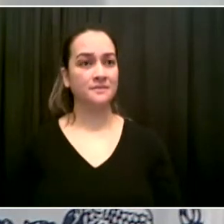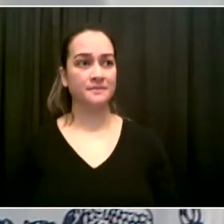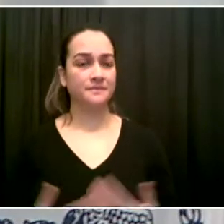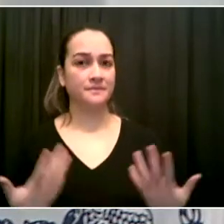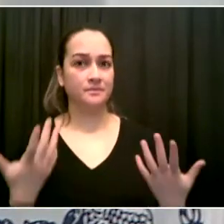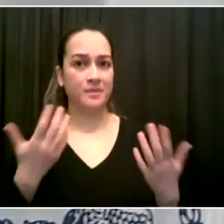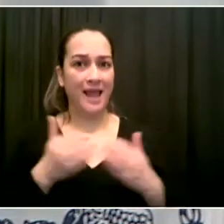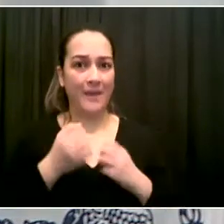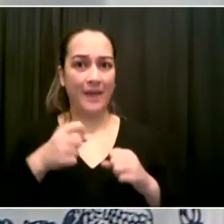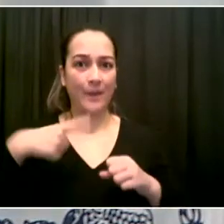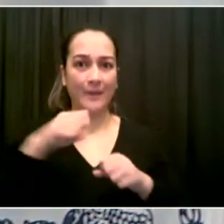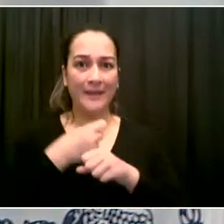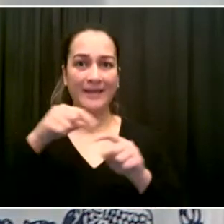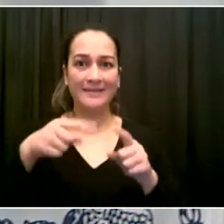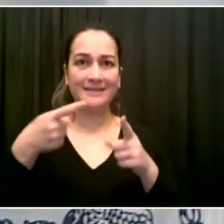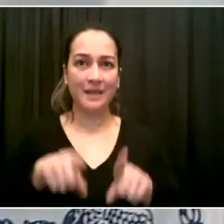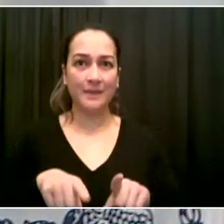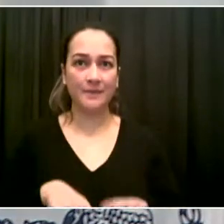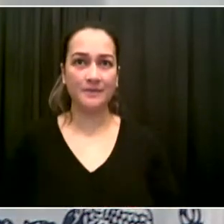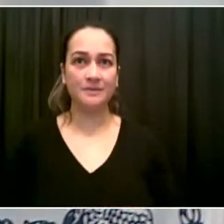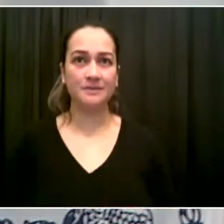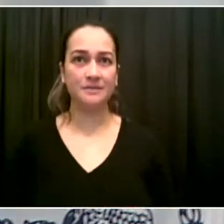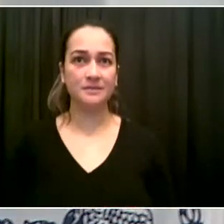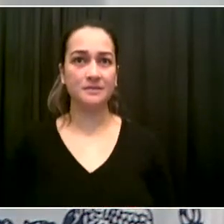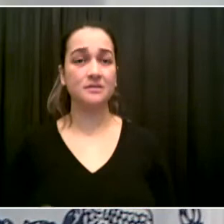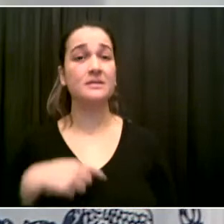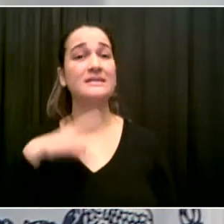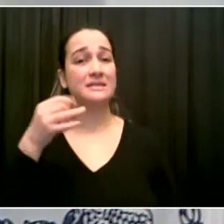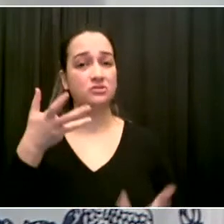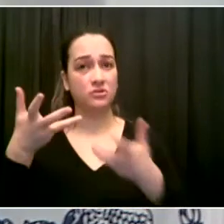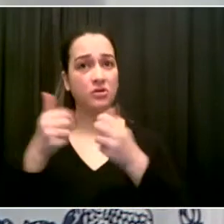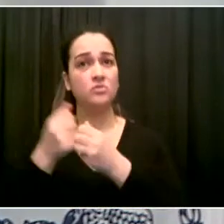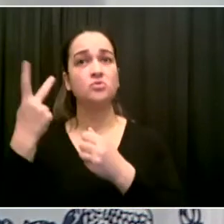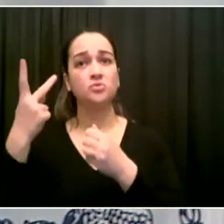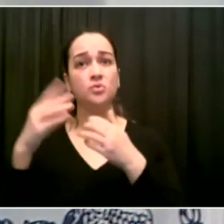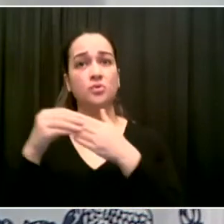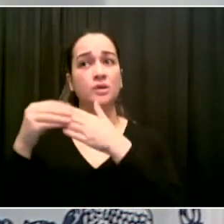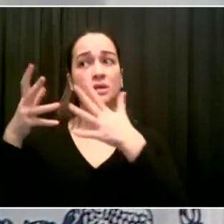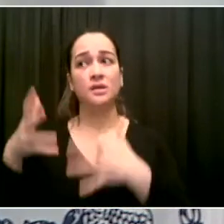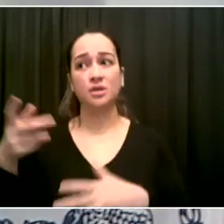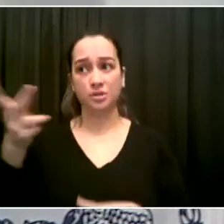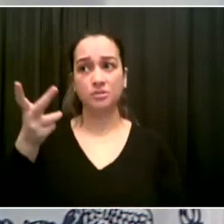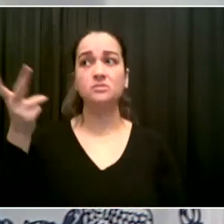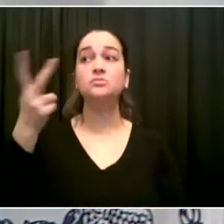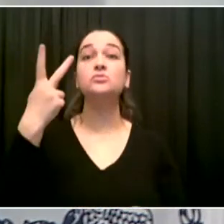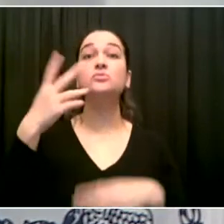THE CITY TOBACK THEM UP ON THIS I'M WONDERING IF YOU HAVE REVIEWED THAT